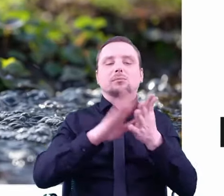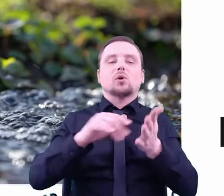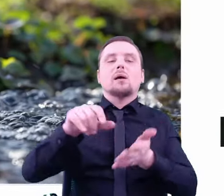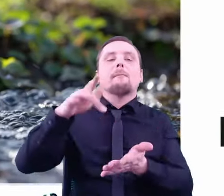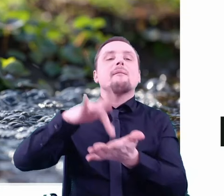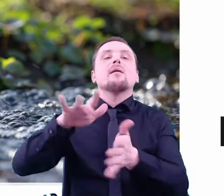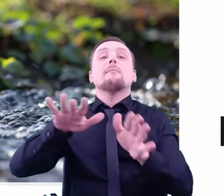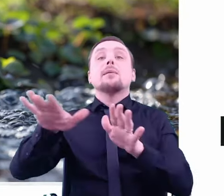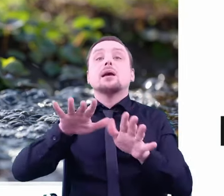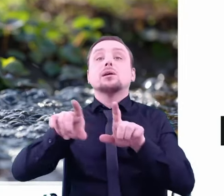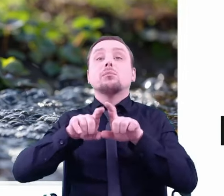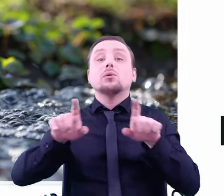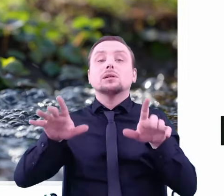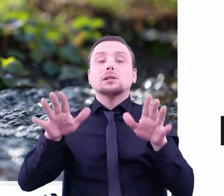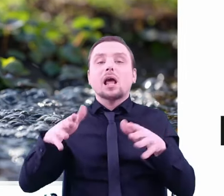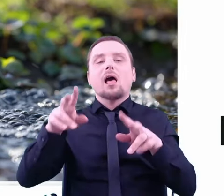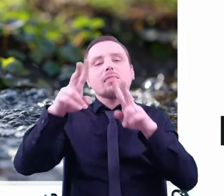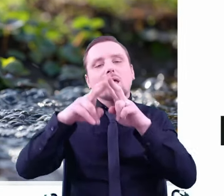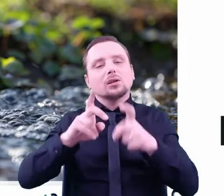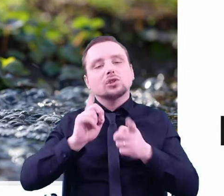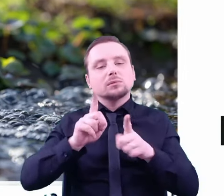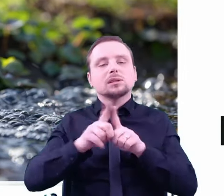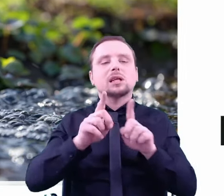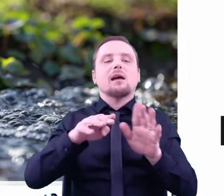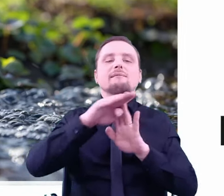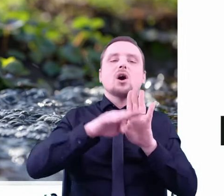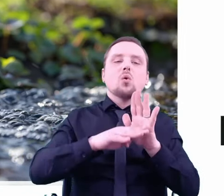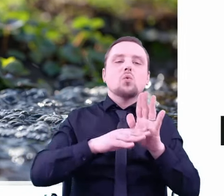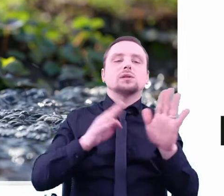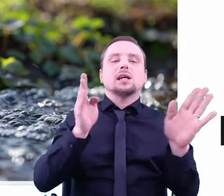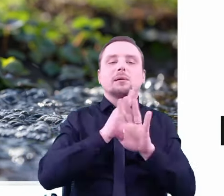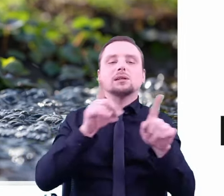as well as the climate conditions and materials used in the design.